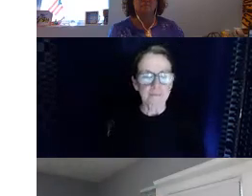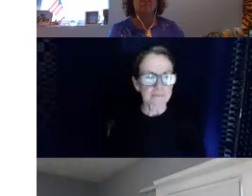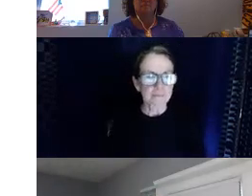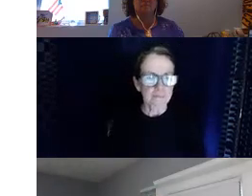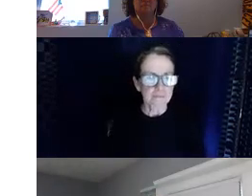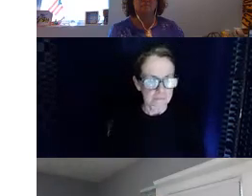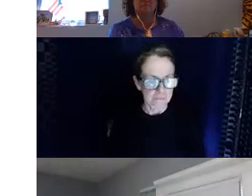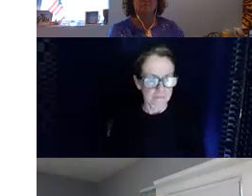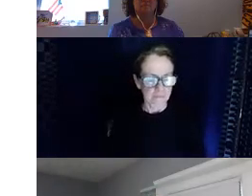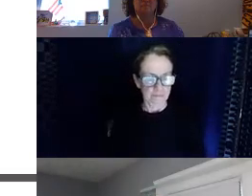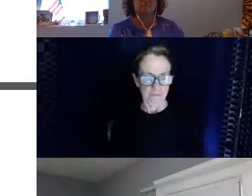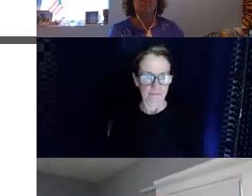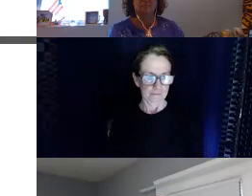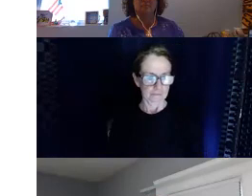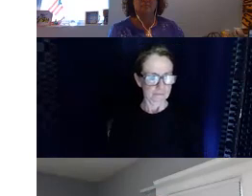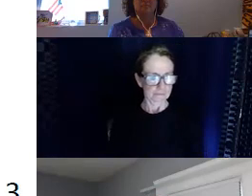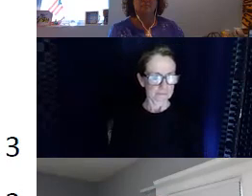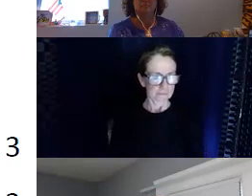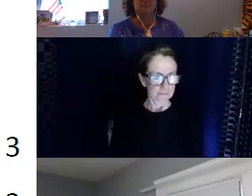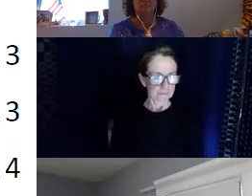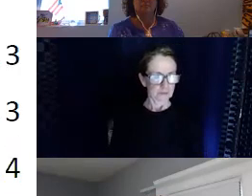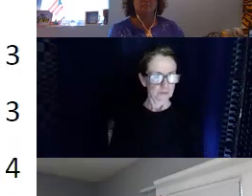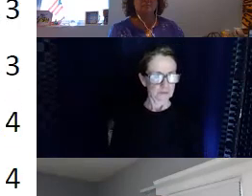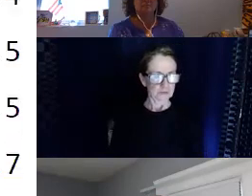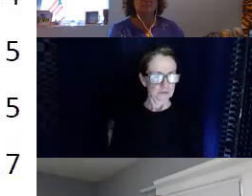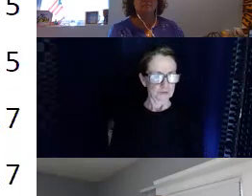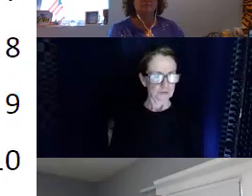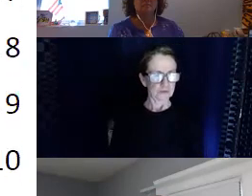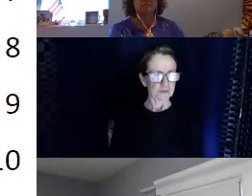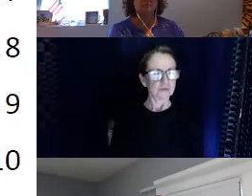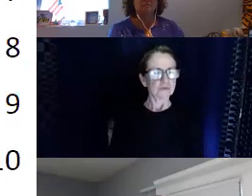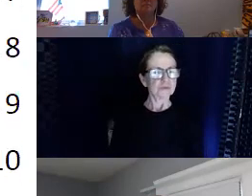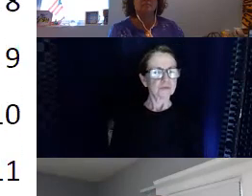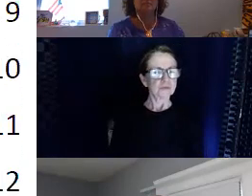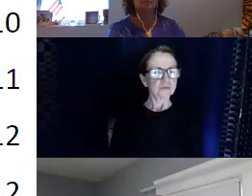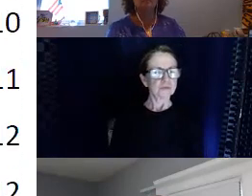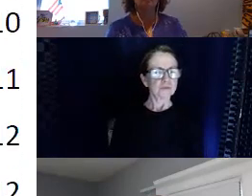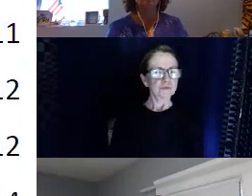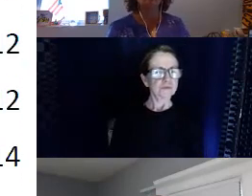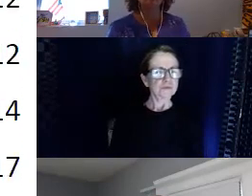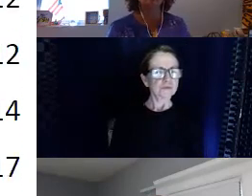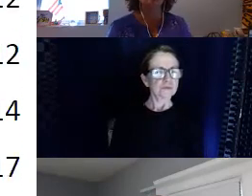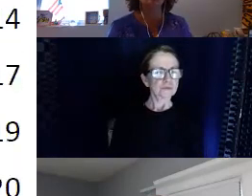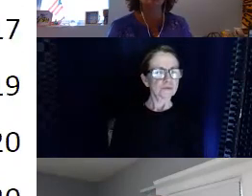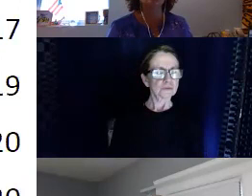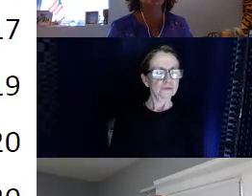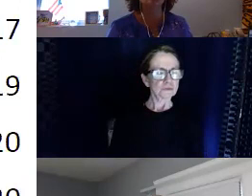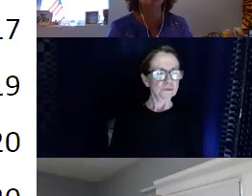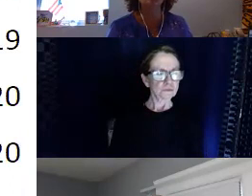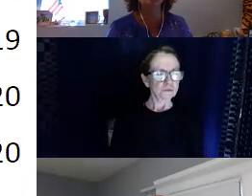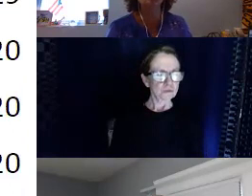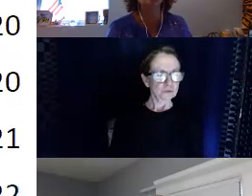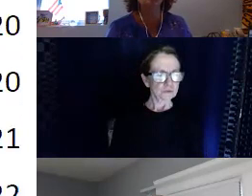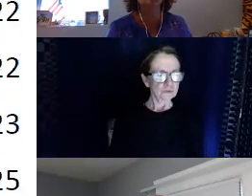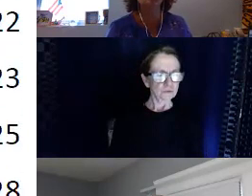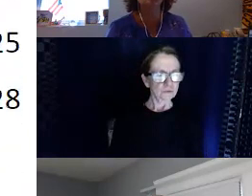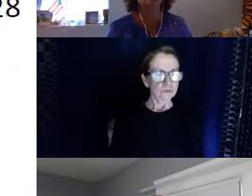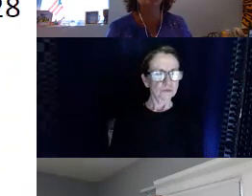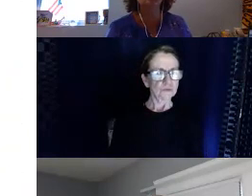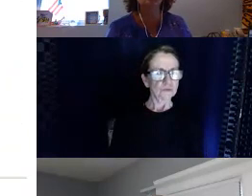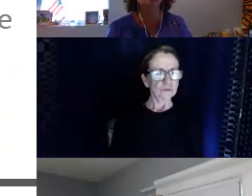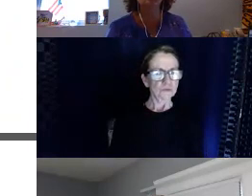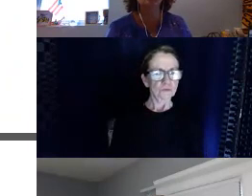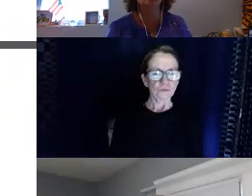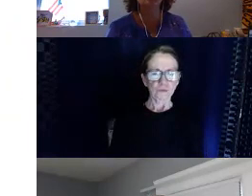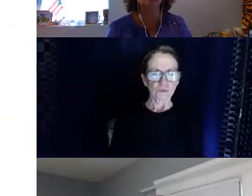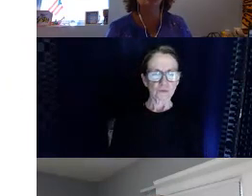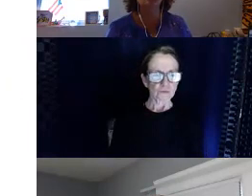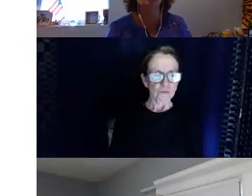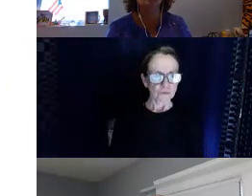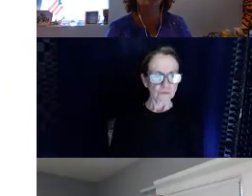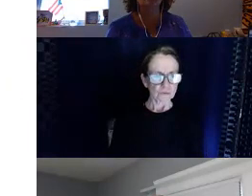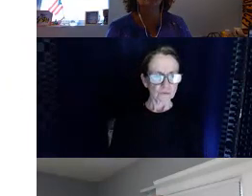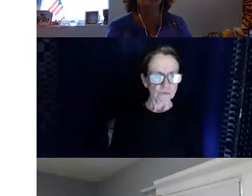HE DIDN'T CATCH THAT.